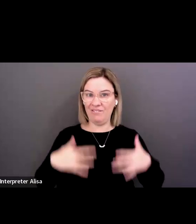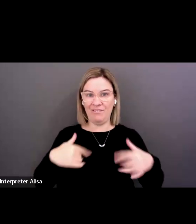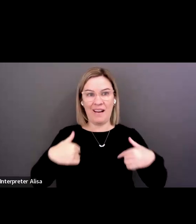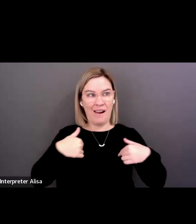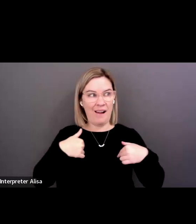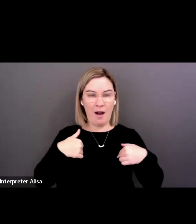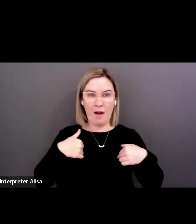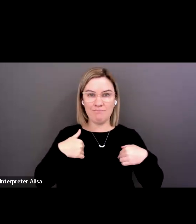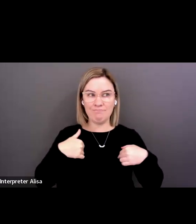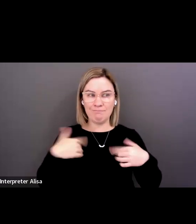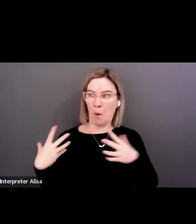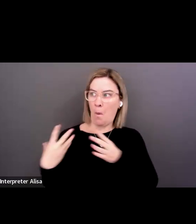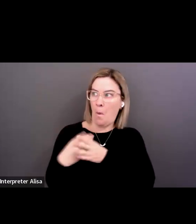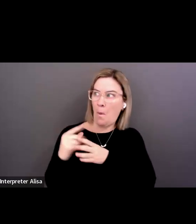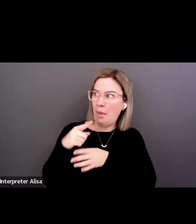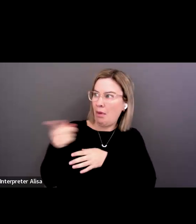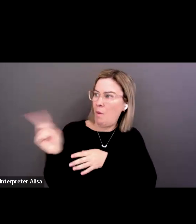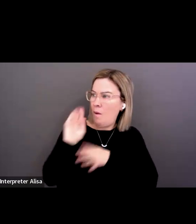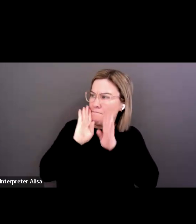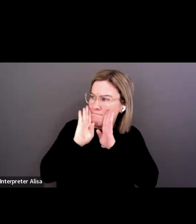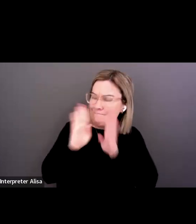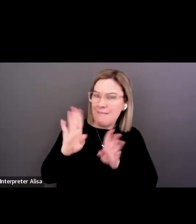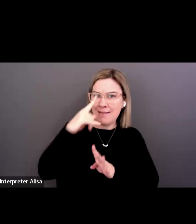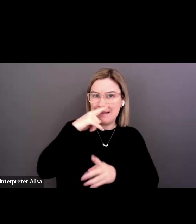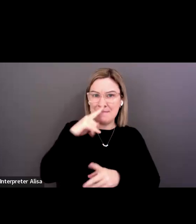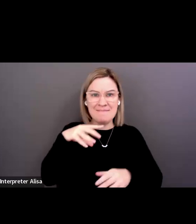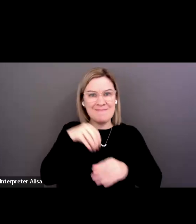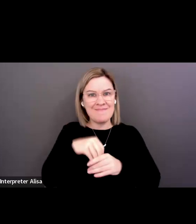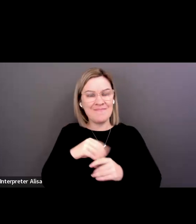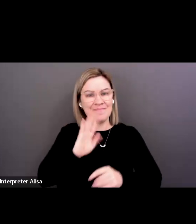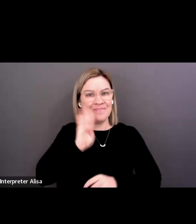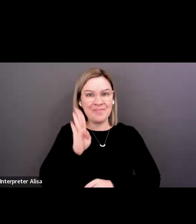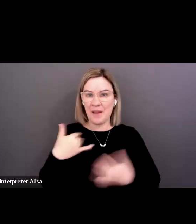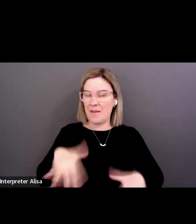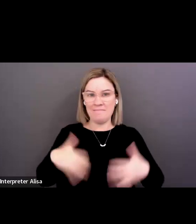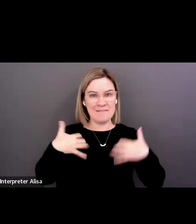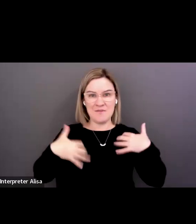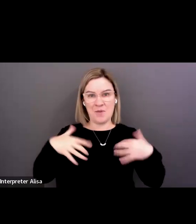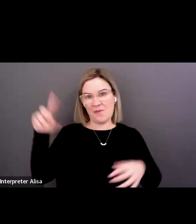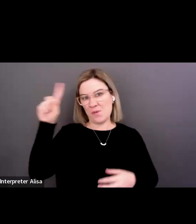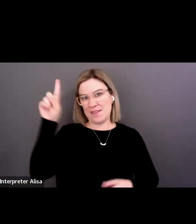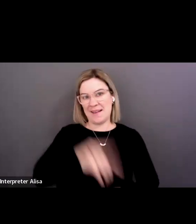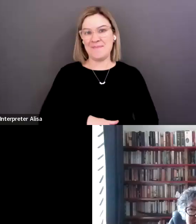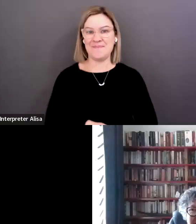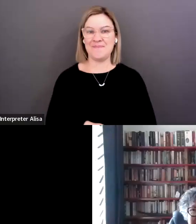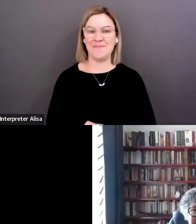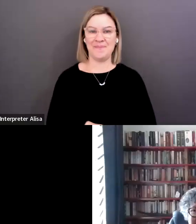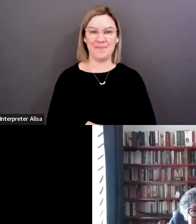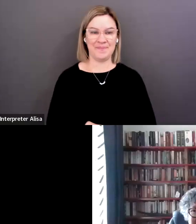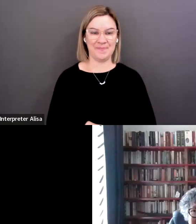the old one in this group. I'm in my 60s and I feel like I'm 21 still. I'm wearing a smile as well. It's so wonderful to be here. I feel like I'm